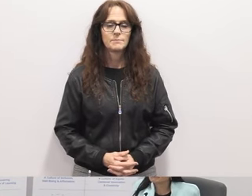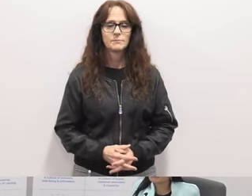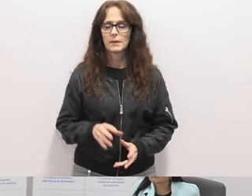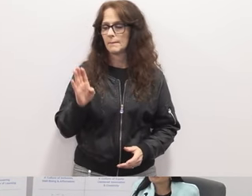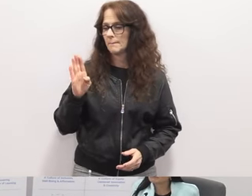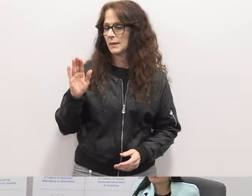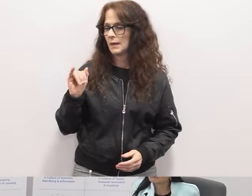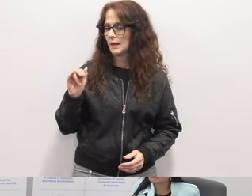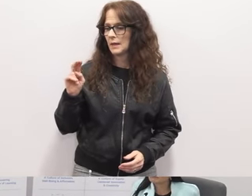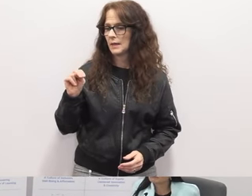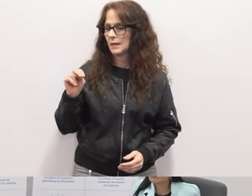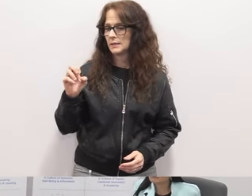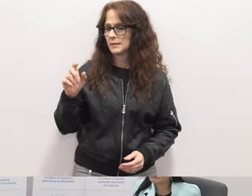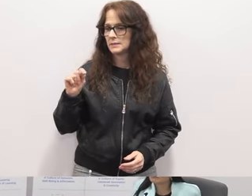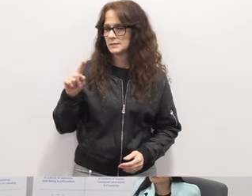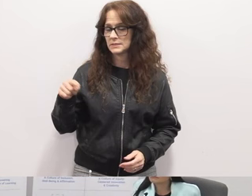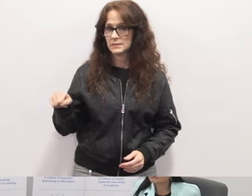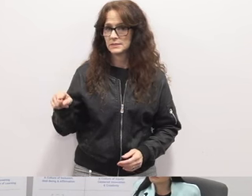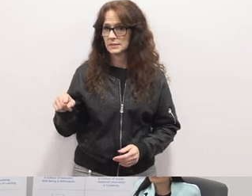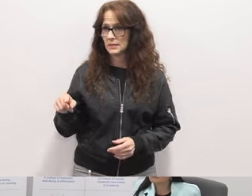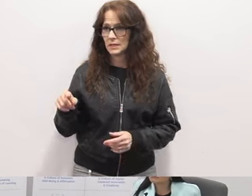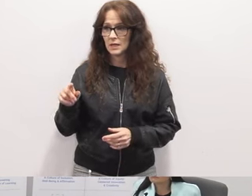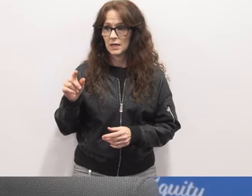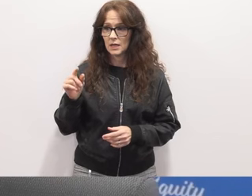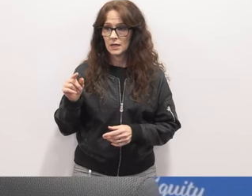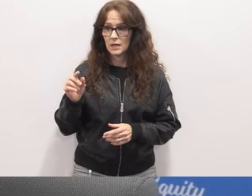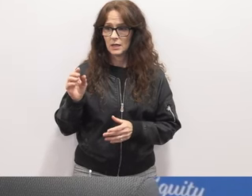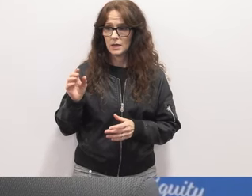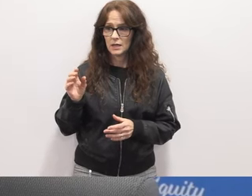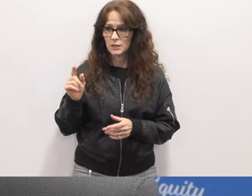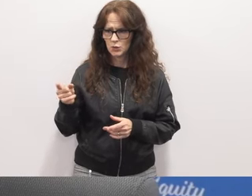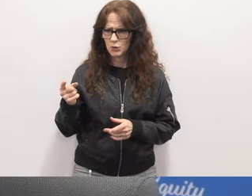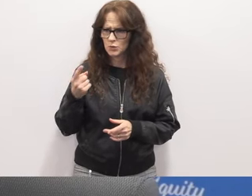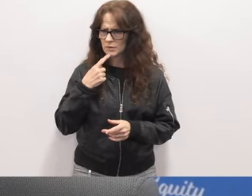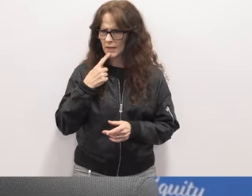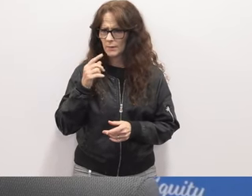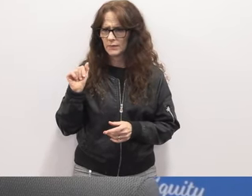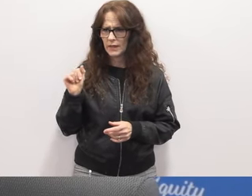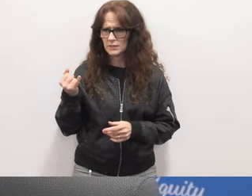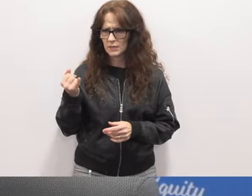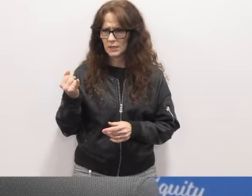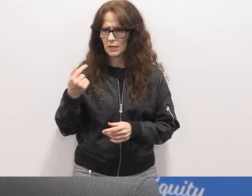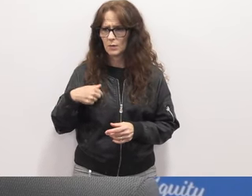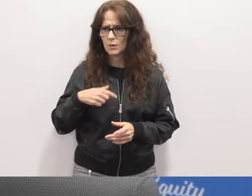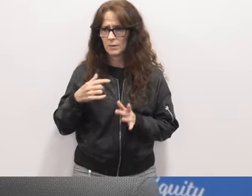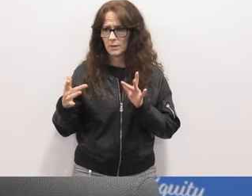Dr. Baker, so you did share with AJ that we would be in touch with him,